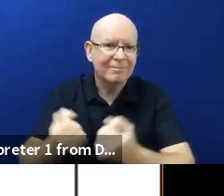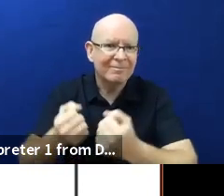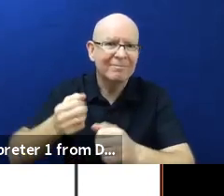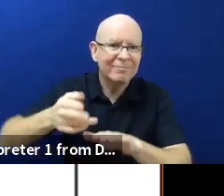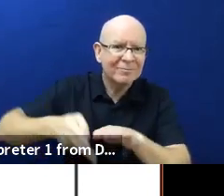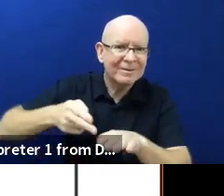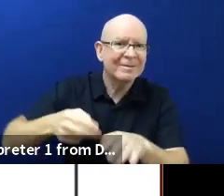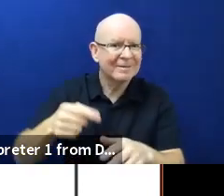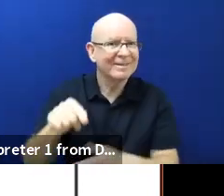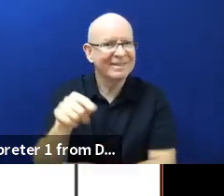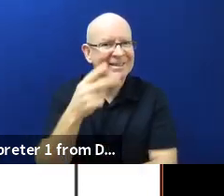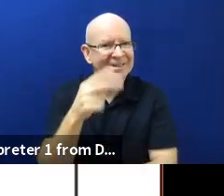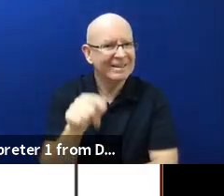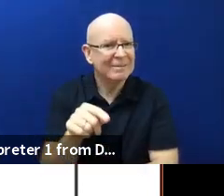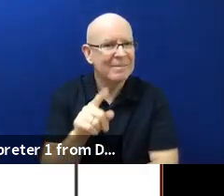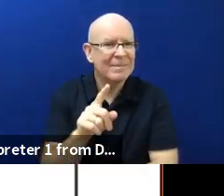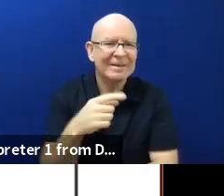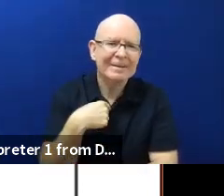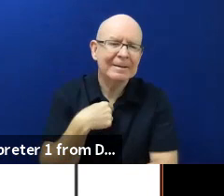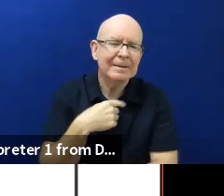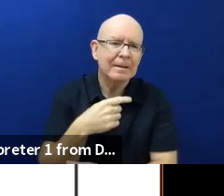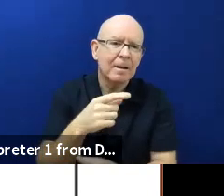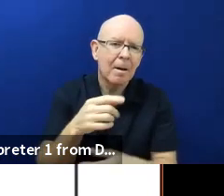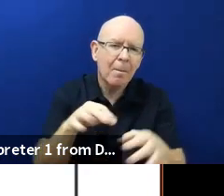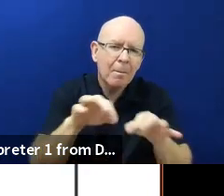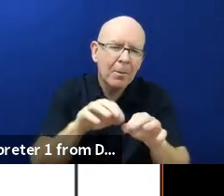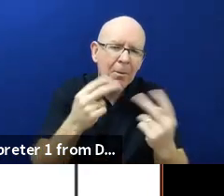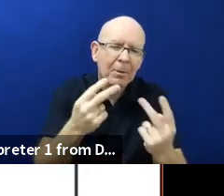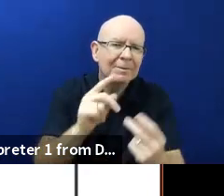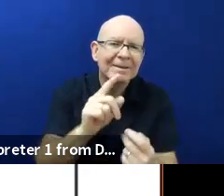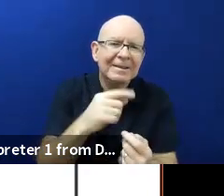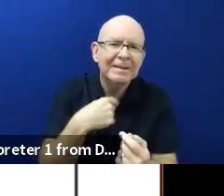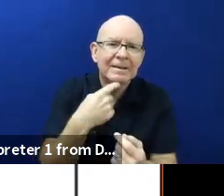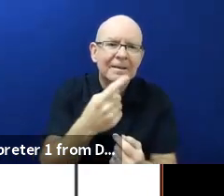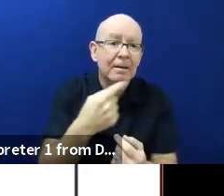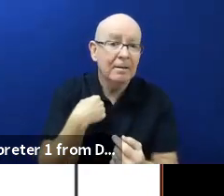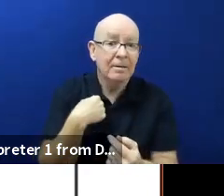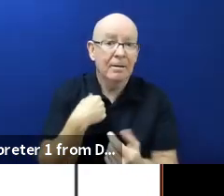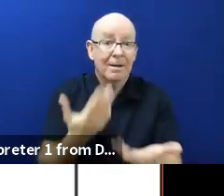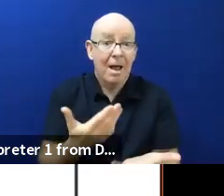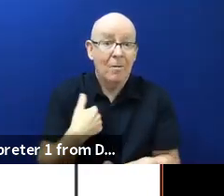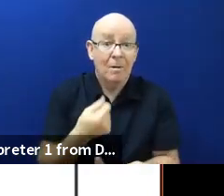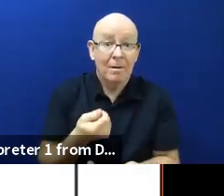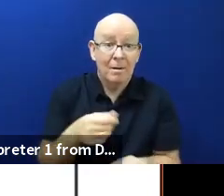we have no definition of DRECS and in combination with that, we then cannot measure how much support